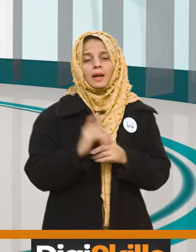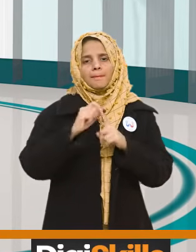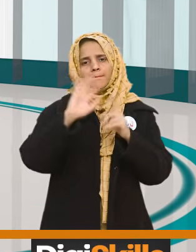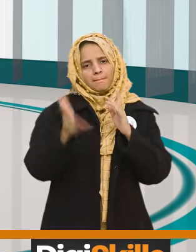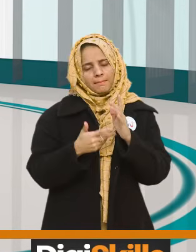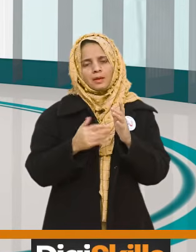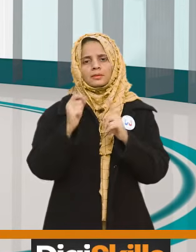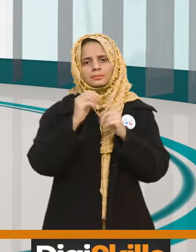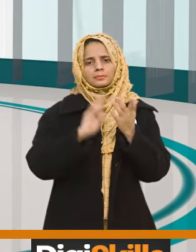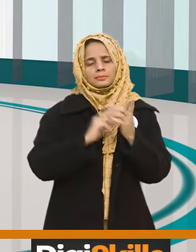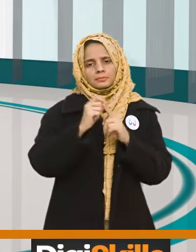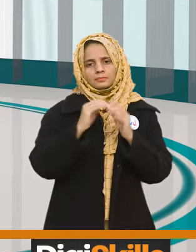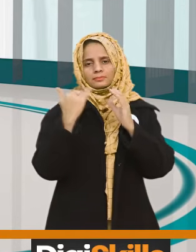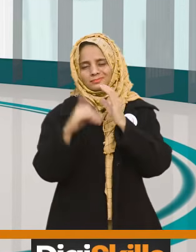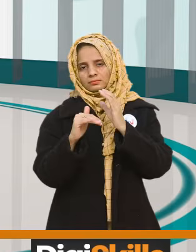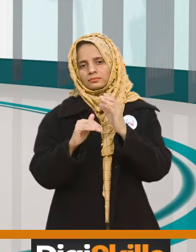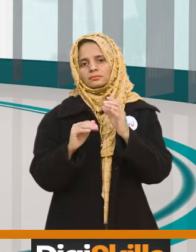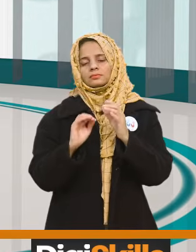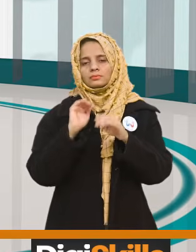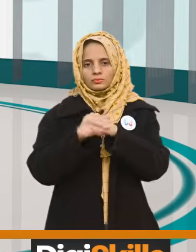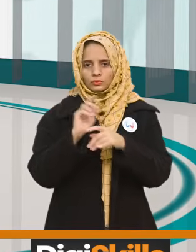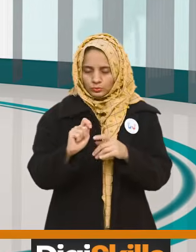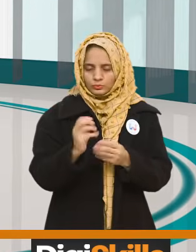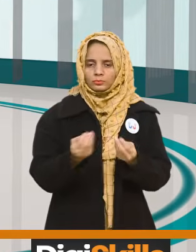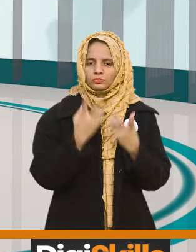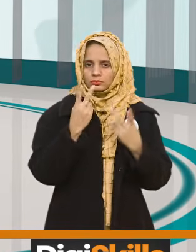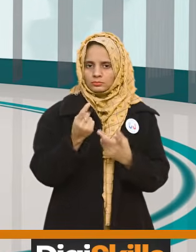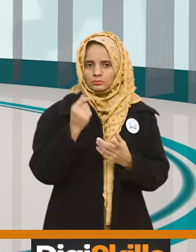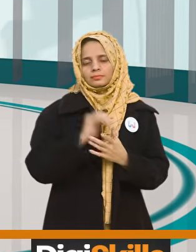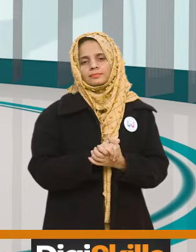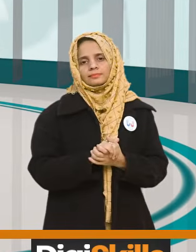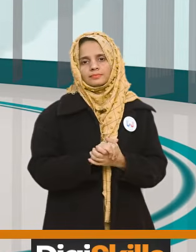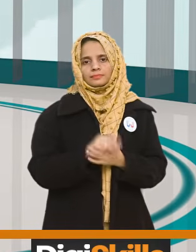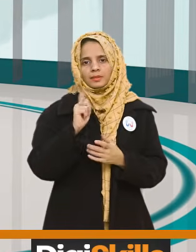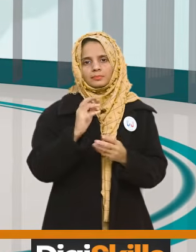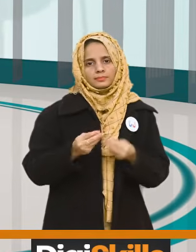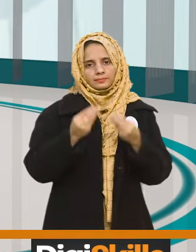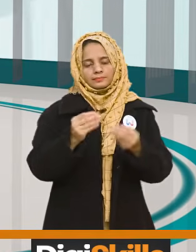Go to the PMB (Private Message Board). It will automatically be opened for you because you have been awarded a project.